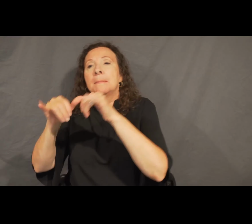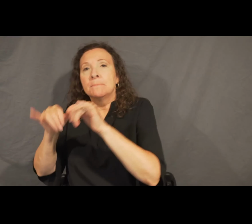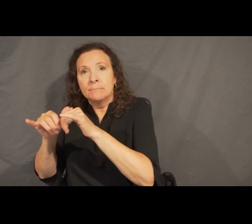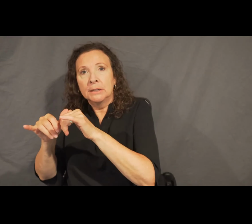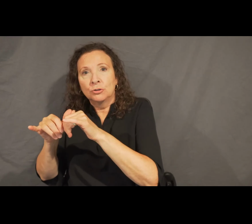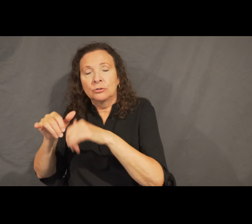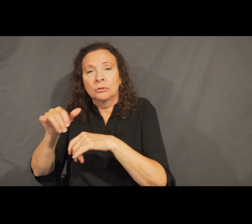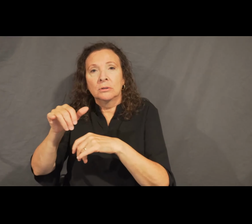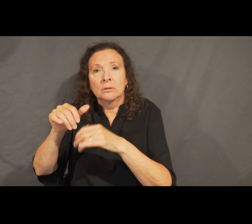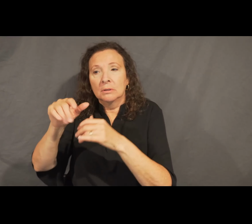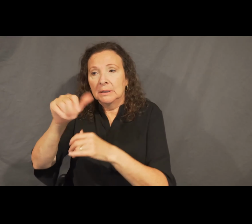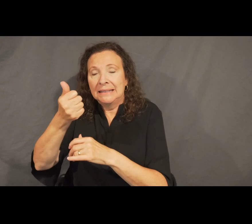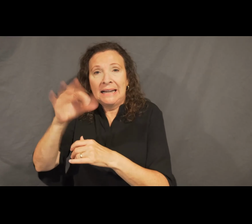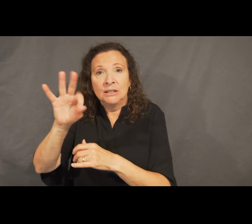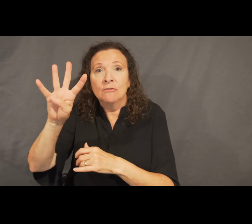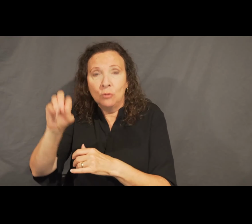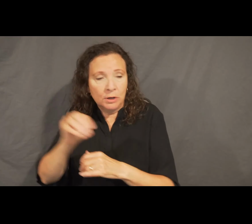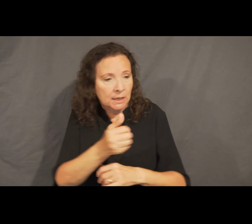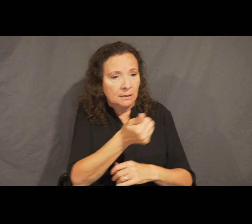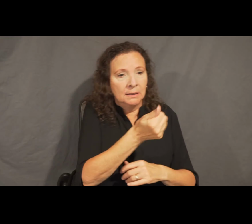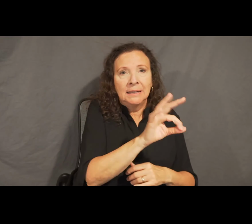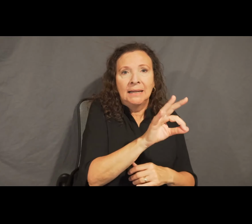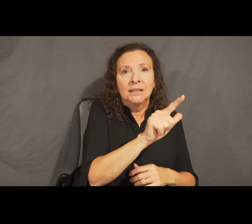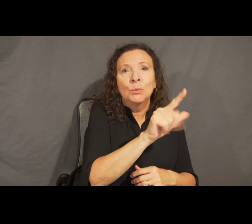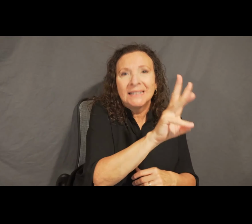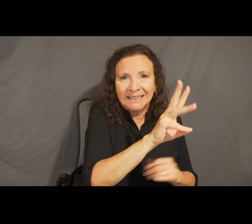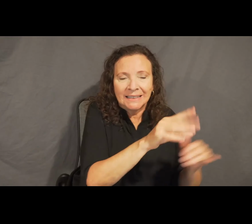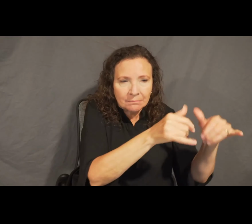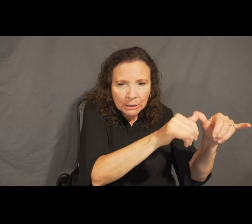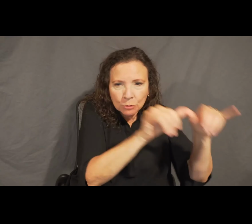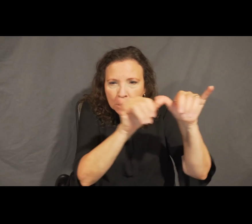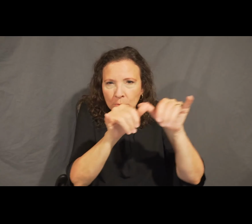One of the researchers that worked on that huge project was Gilbert S. Daniels.